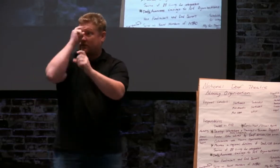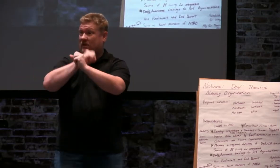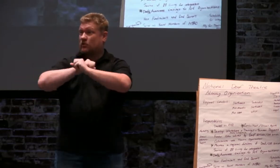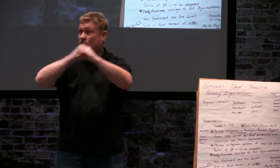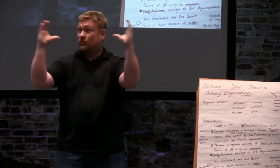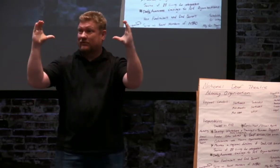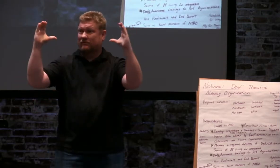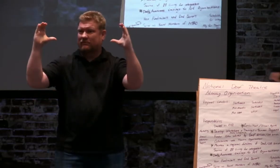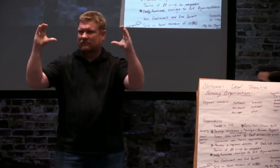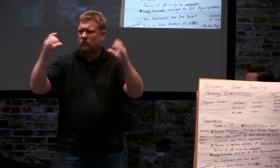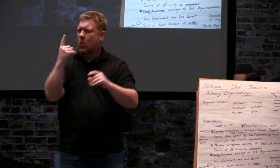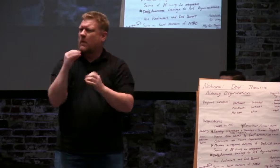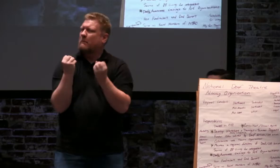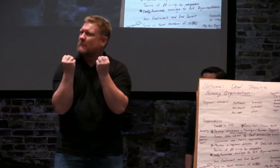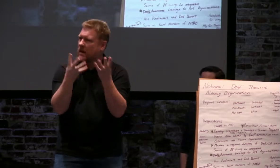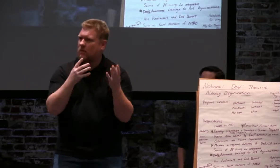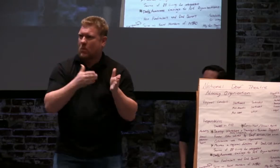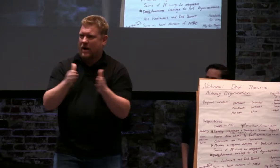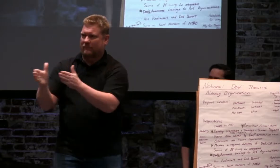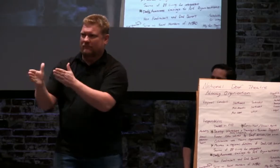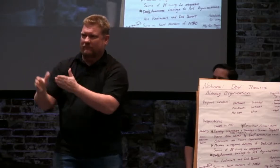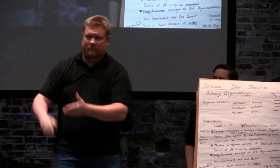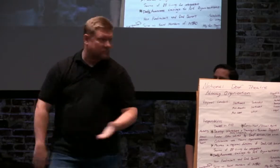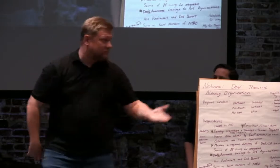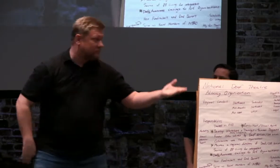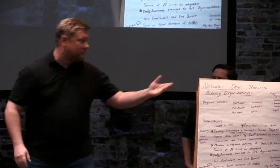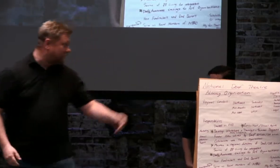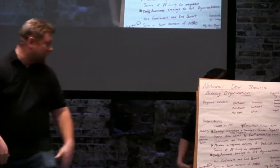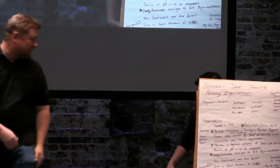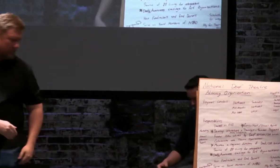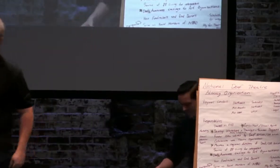and how we plan to support this vision in multiple ways.